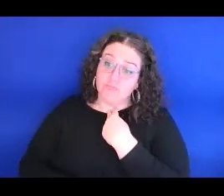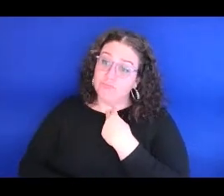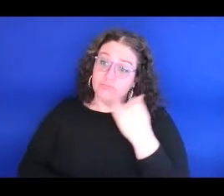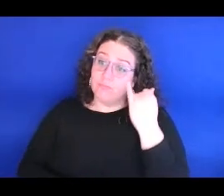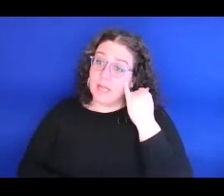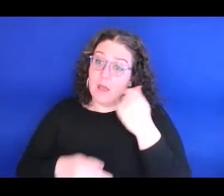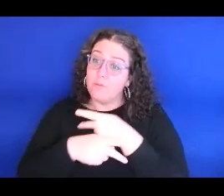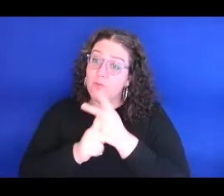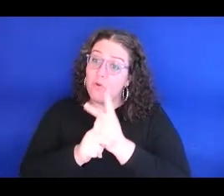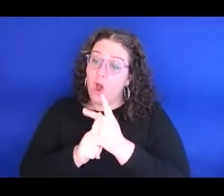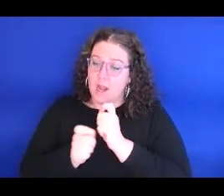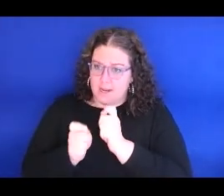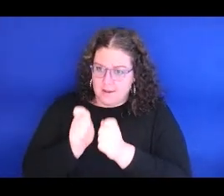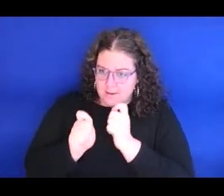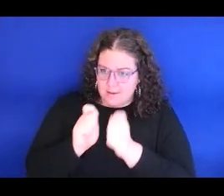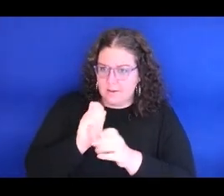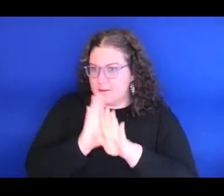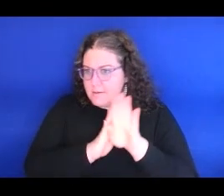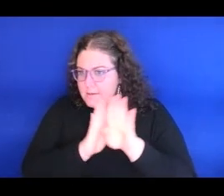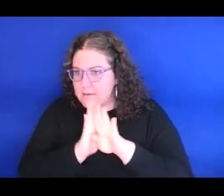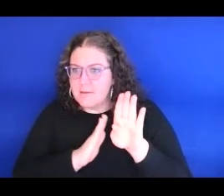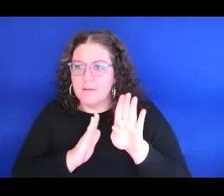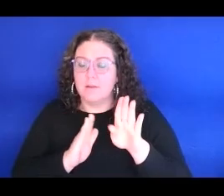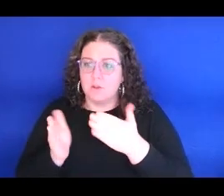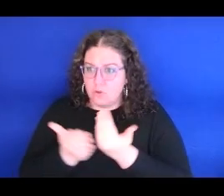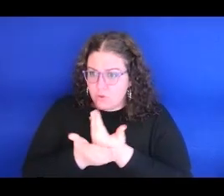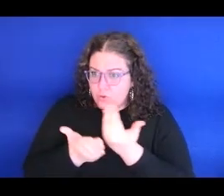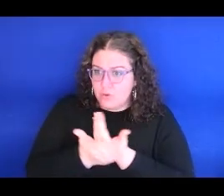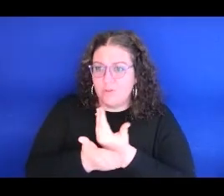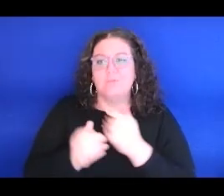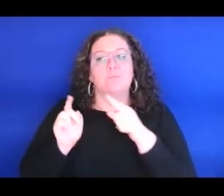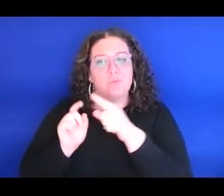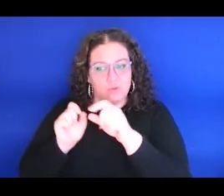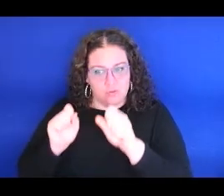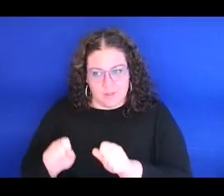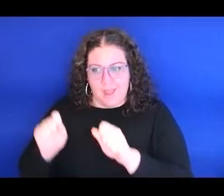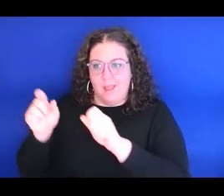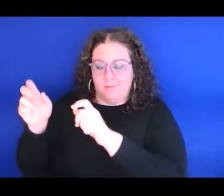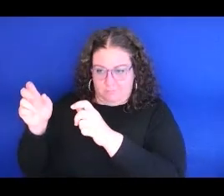you can always refresh what you’ve submitted. You don’t have to wait for the end of your grant.